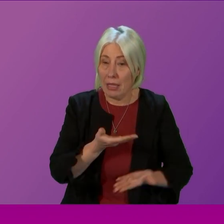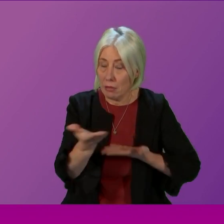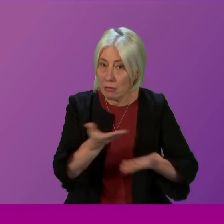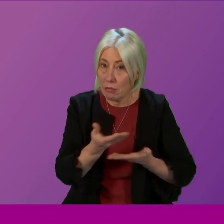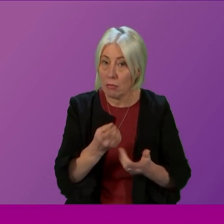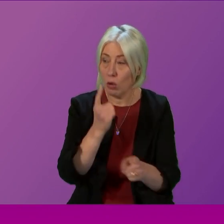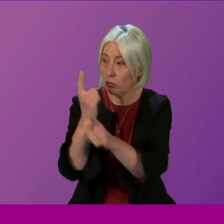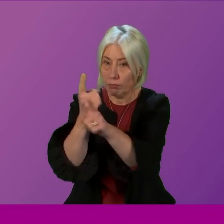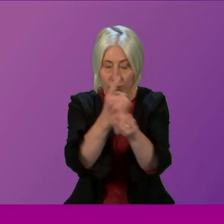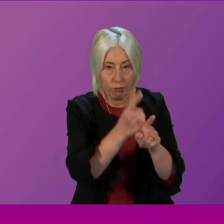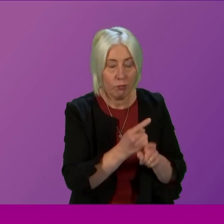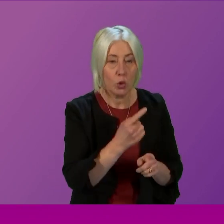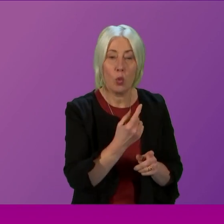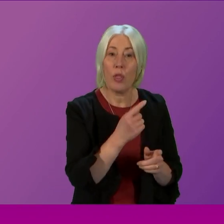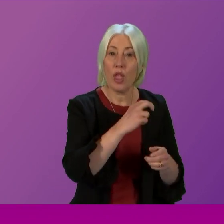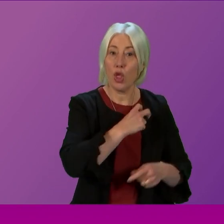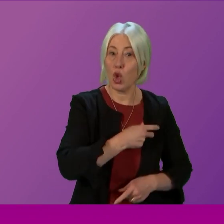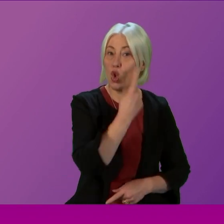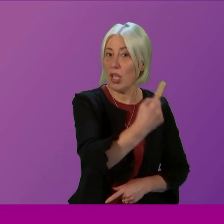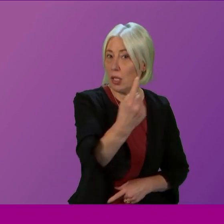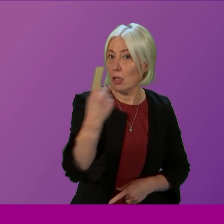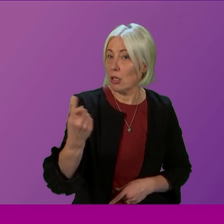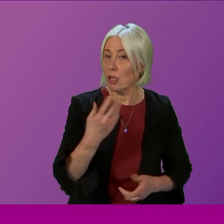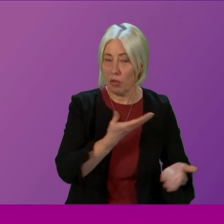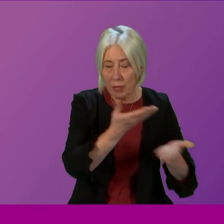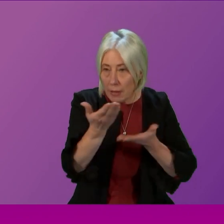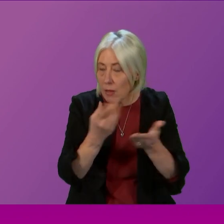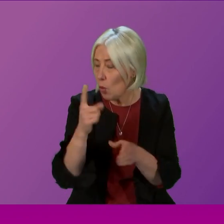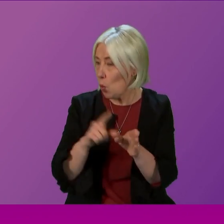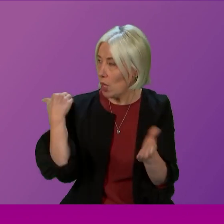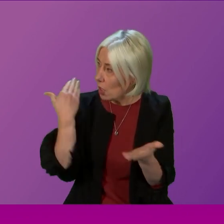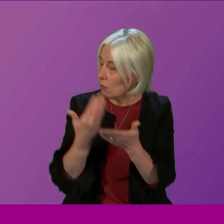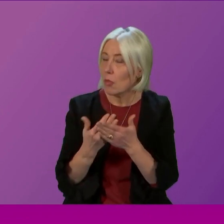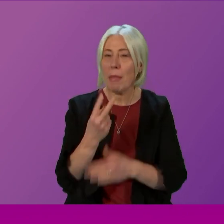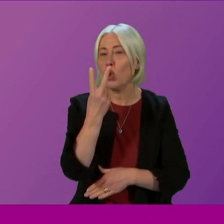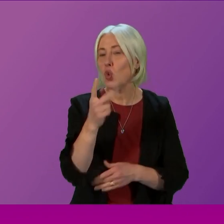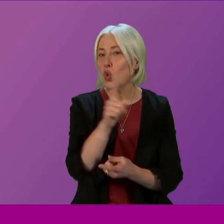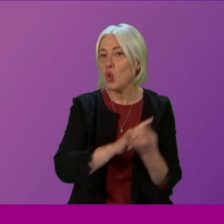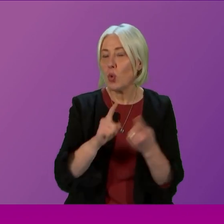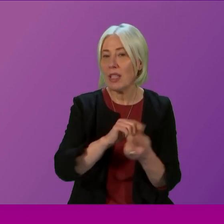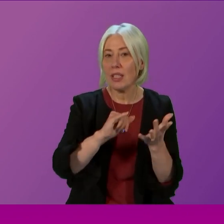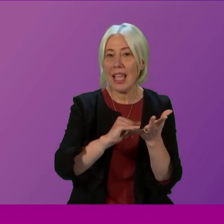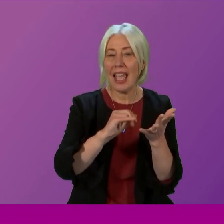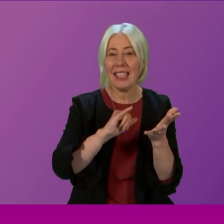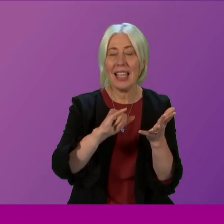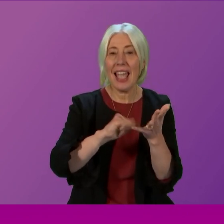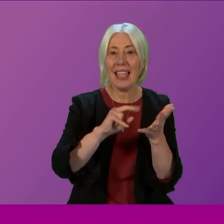with each of the union general secretaries individually to progress things. There were two meetings of the Scottish Negotiating Committee for Teachers negotiators last week,